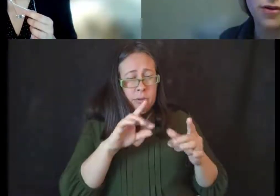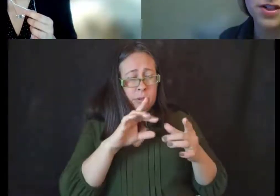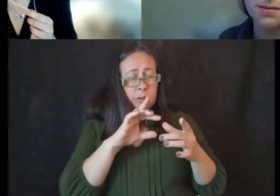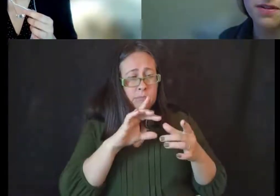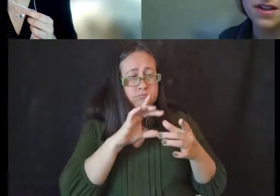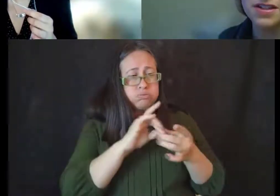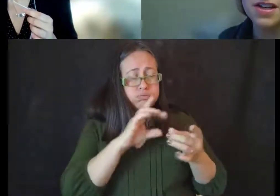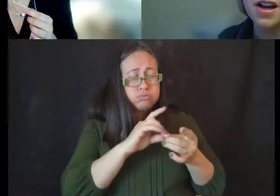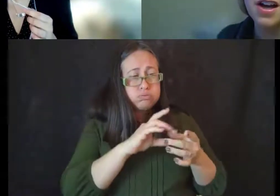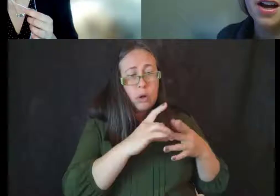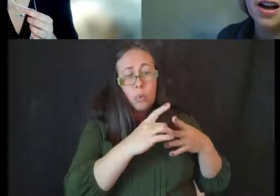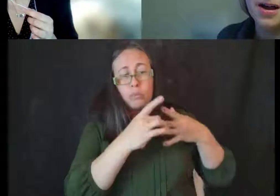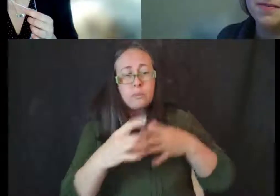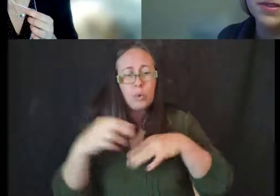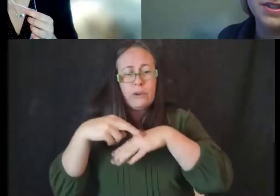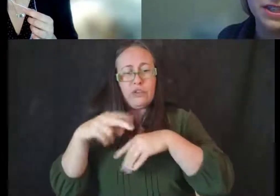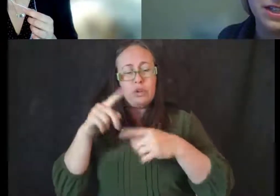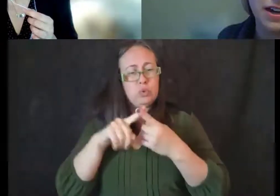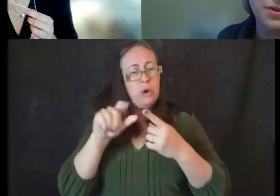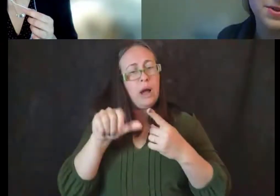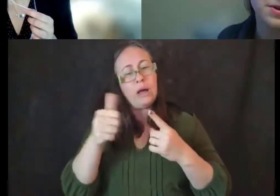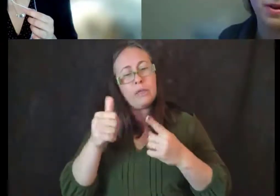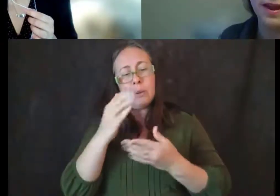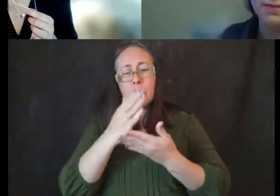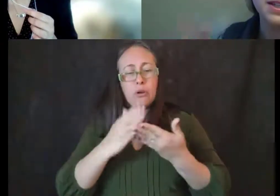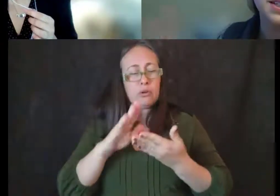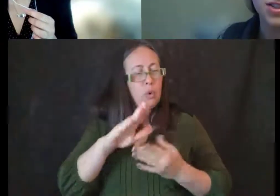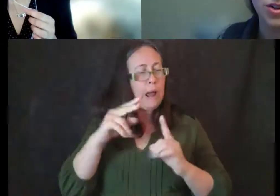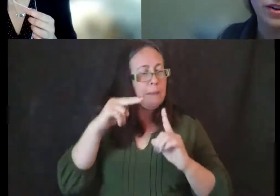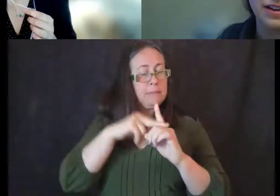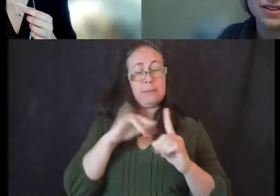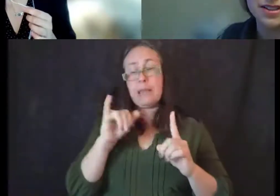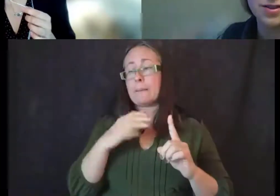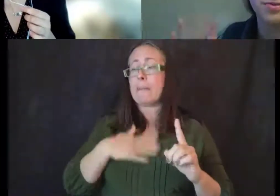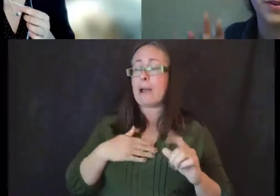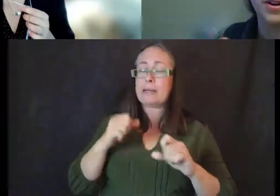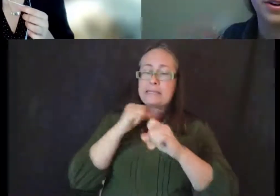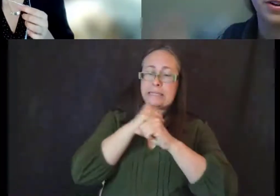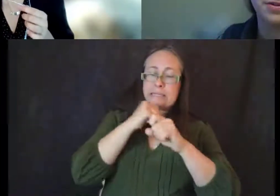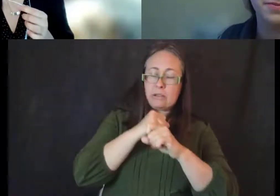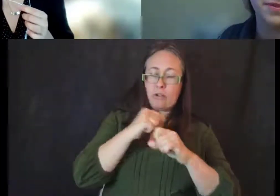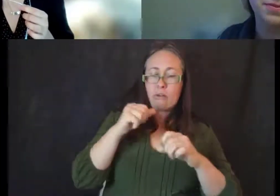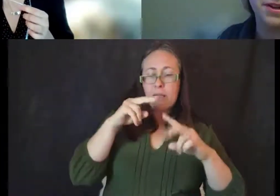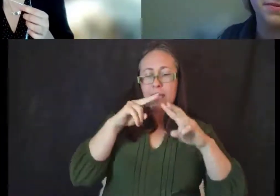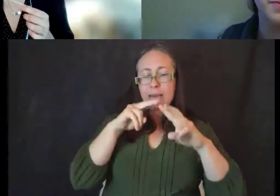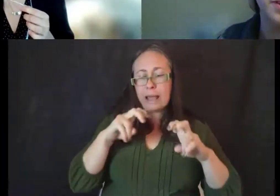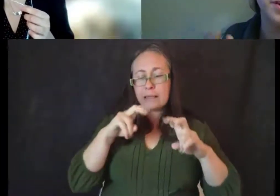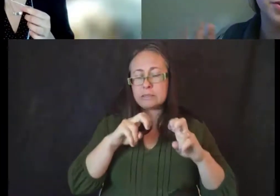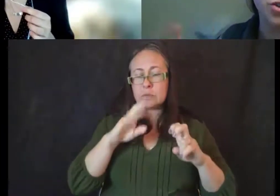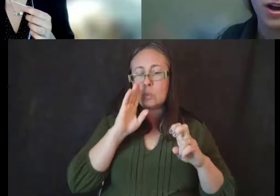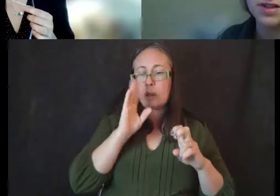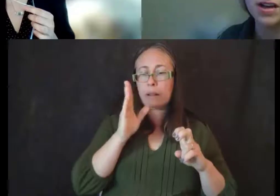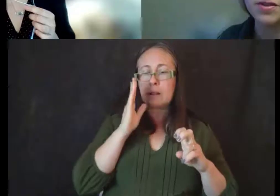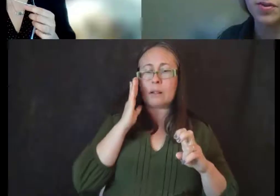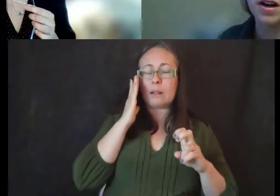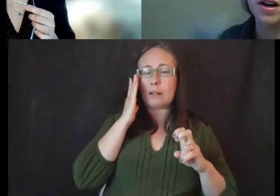for some of these details, like my statistical analysis are going to be described elsewhere